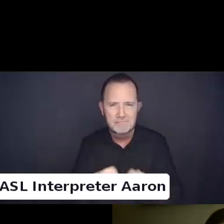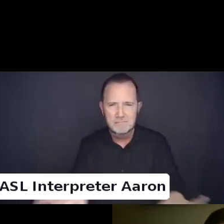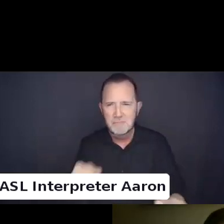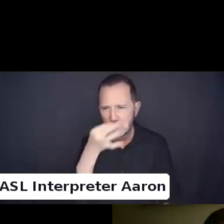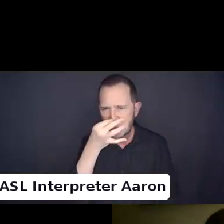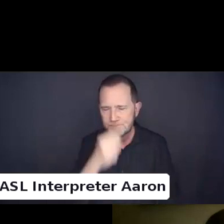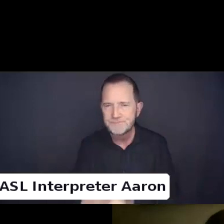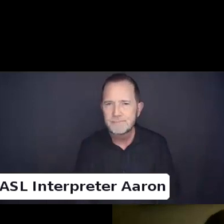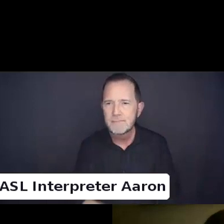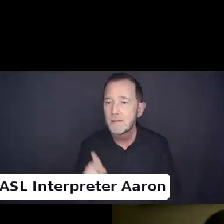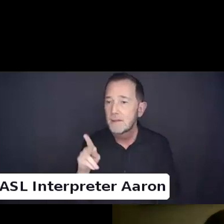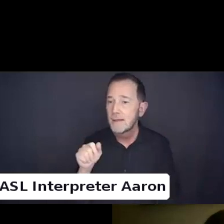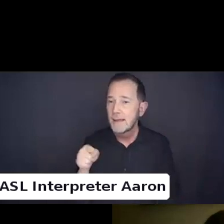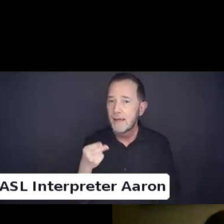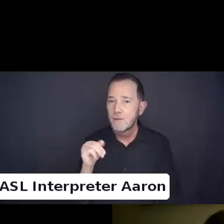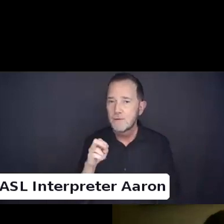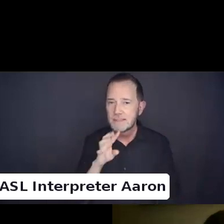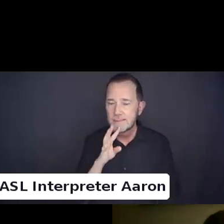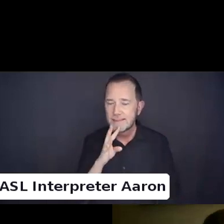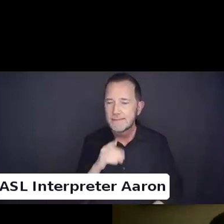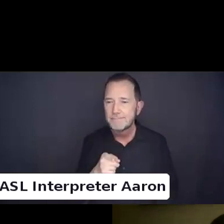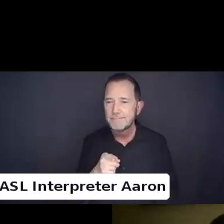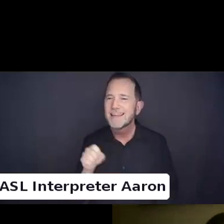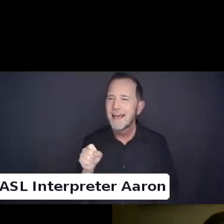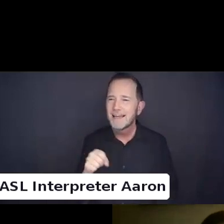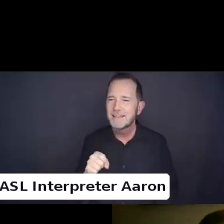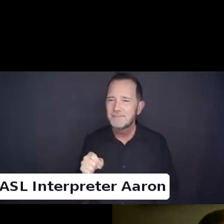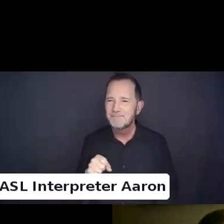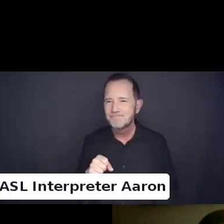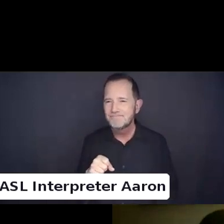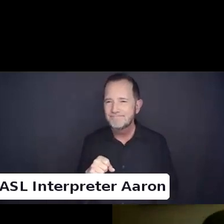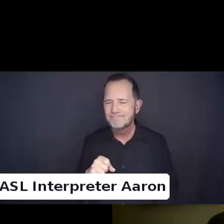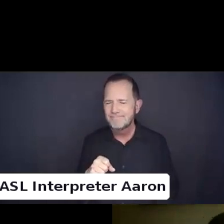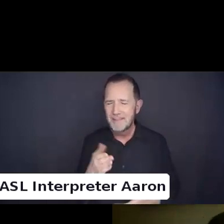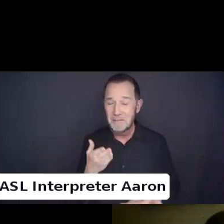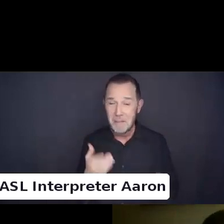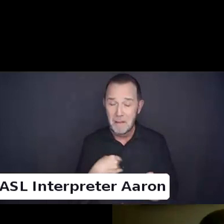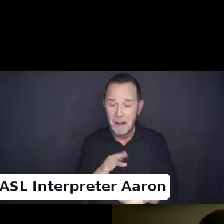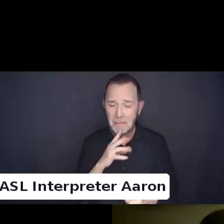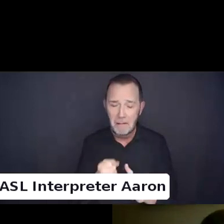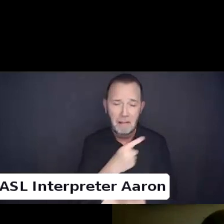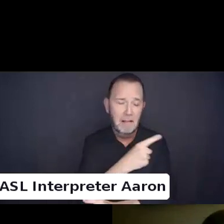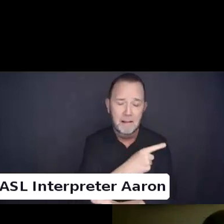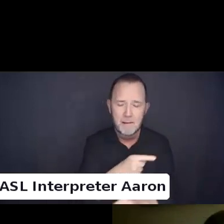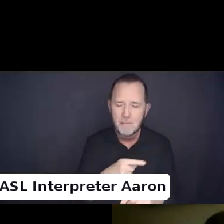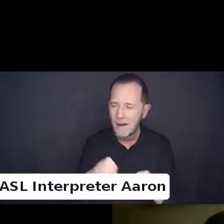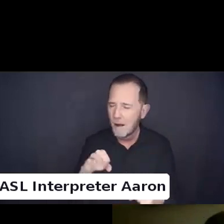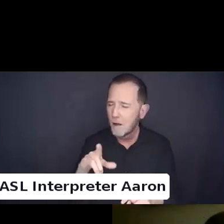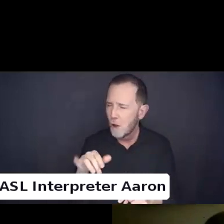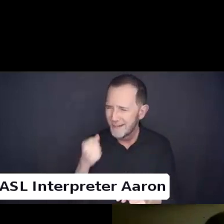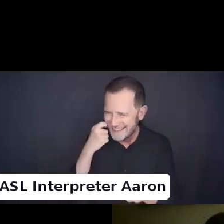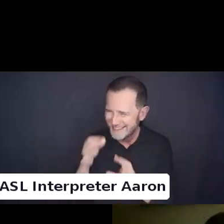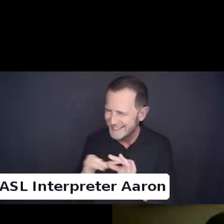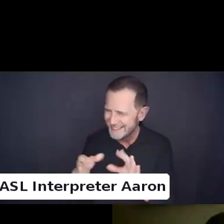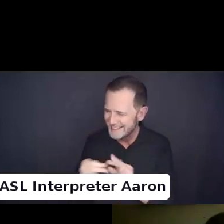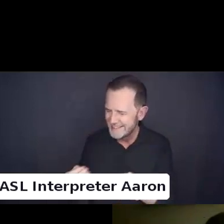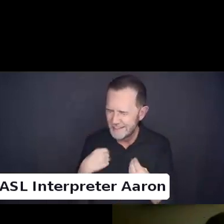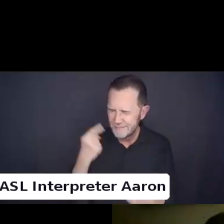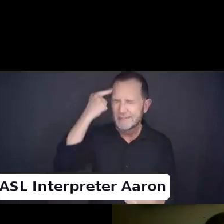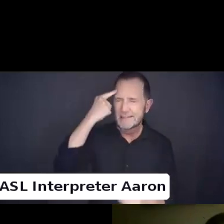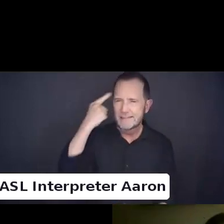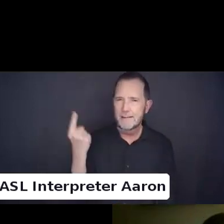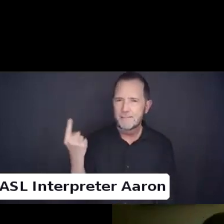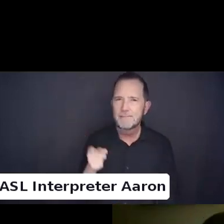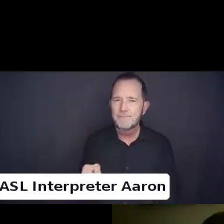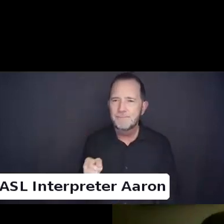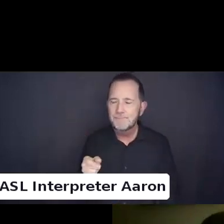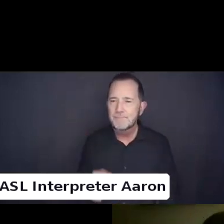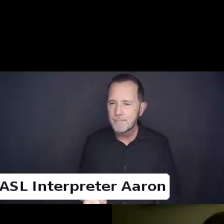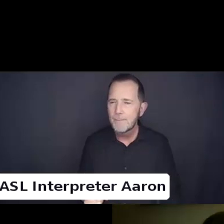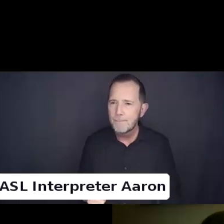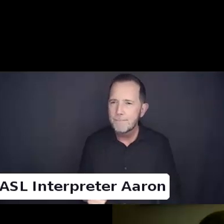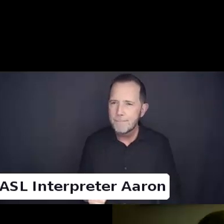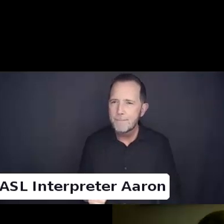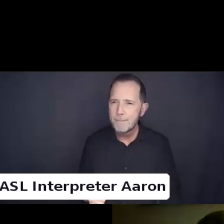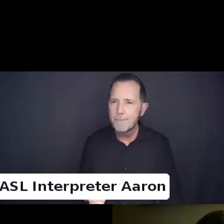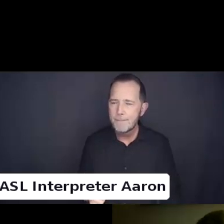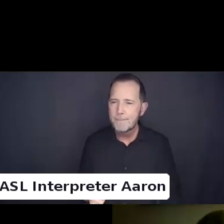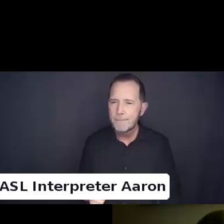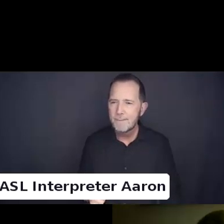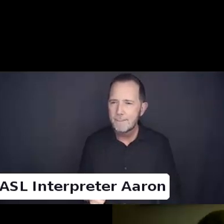Before he made me think of something Claudia while we did get past the amendments.